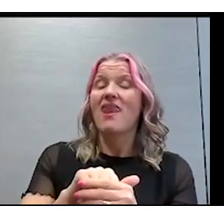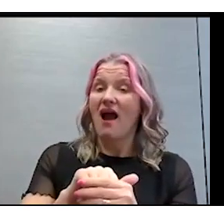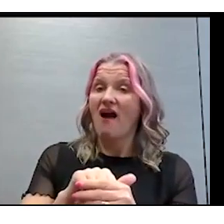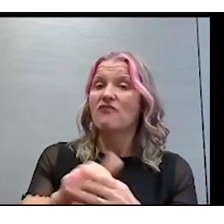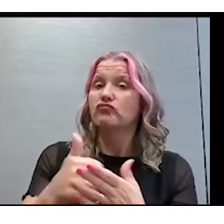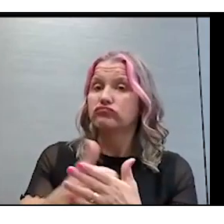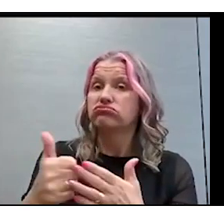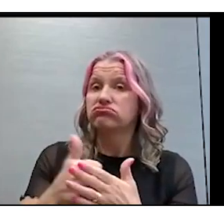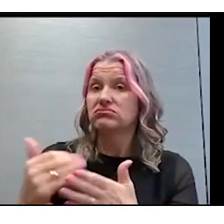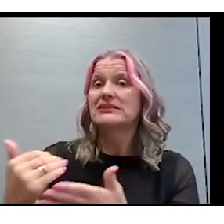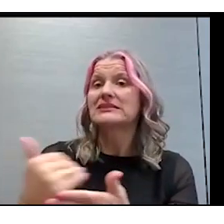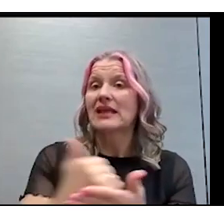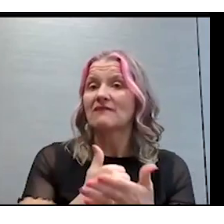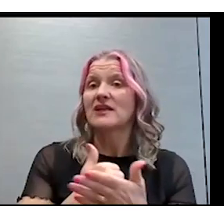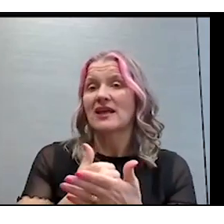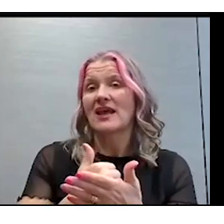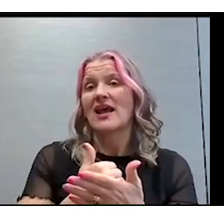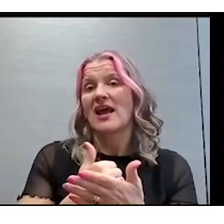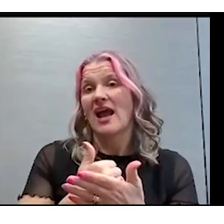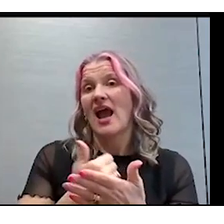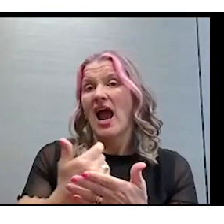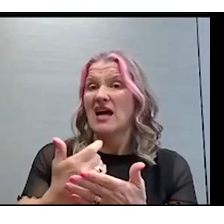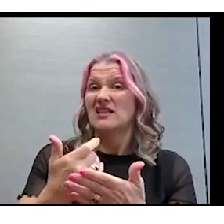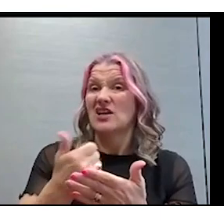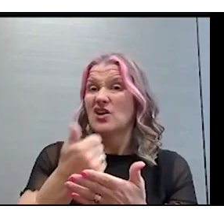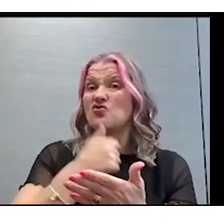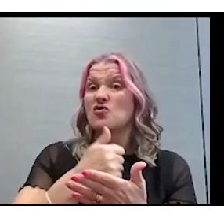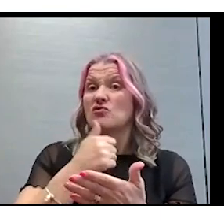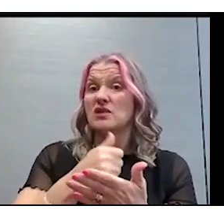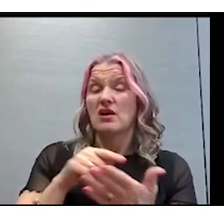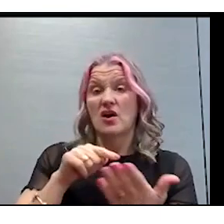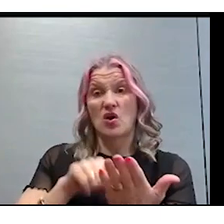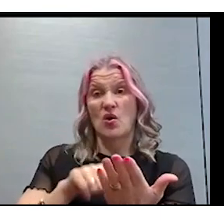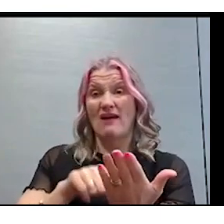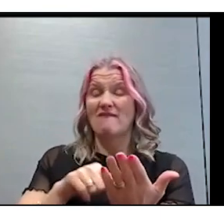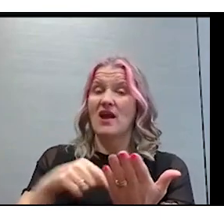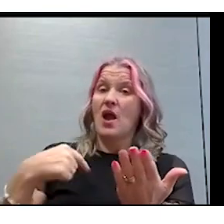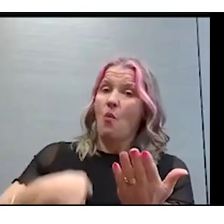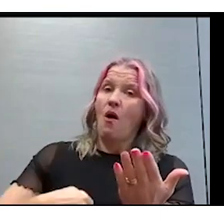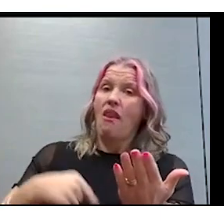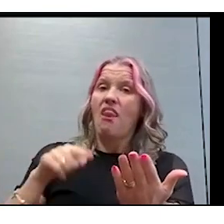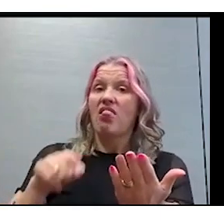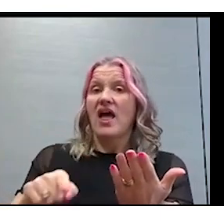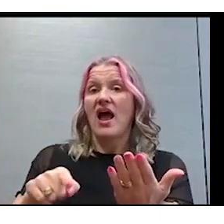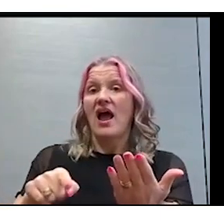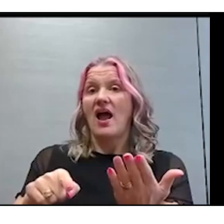So as a user you basically have a dial and you can say I want this much, you know,